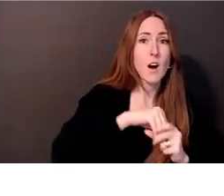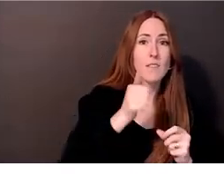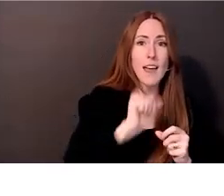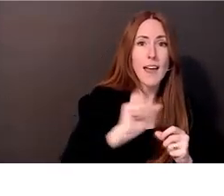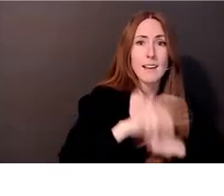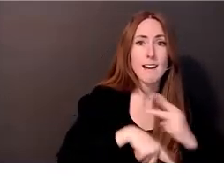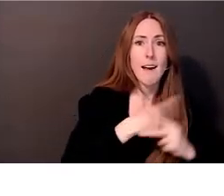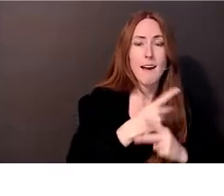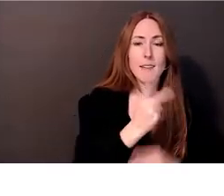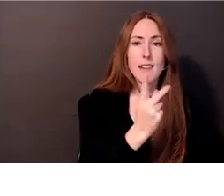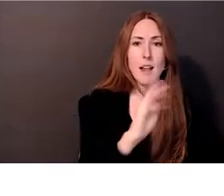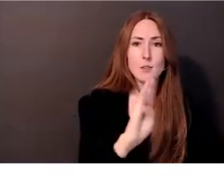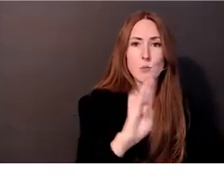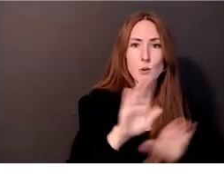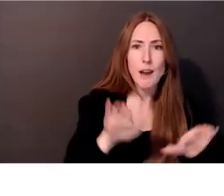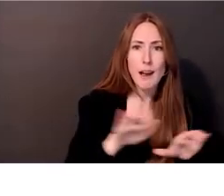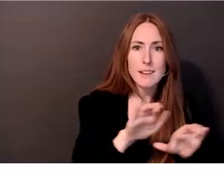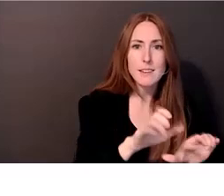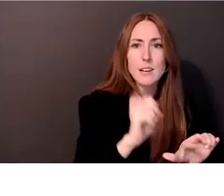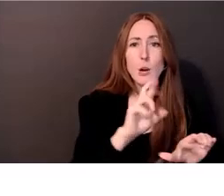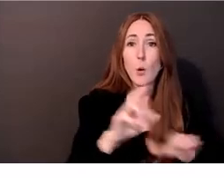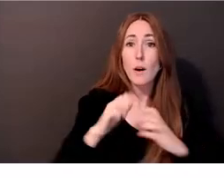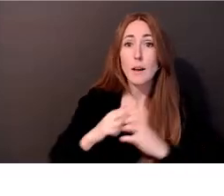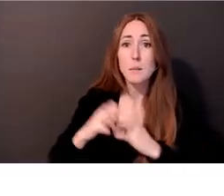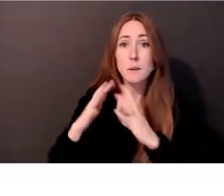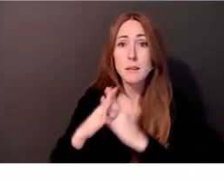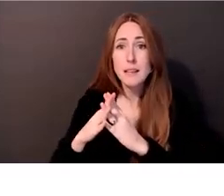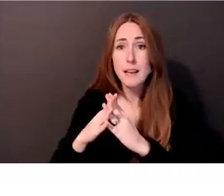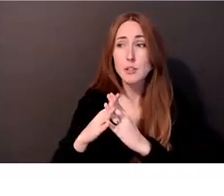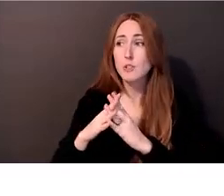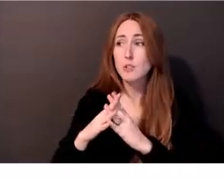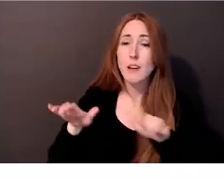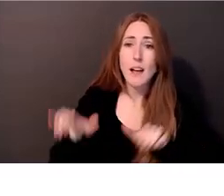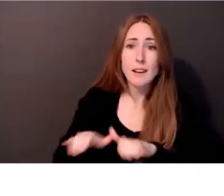or implementation activities, or knowledge translation initiative.